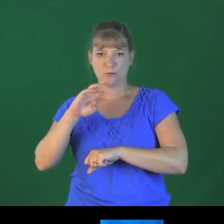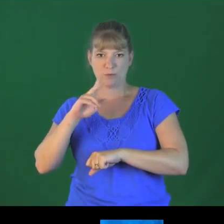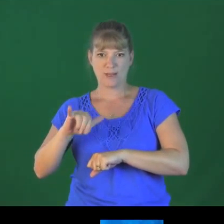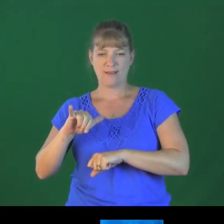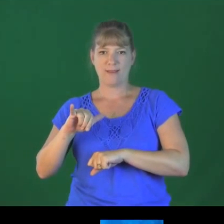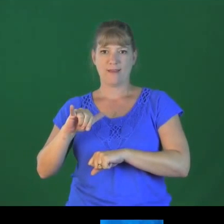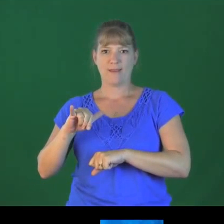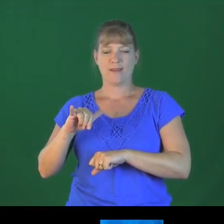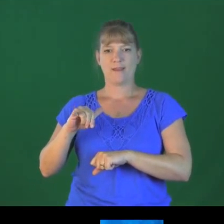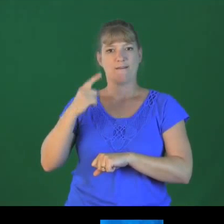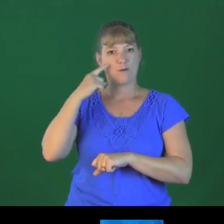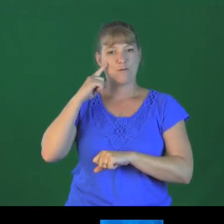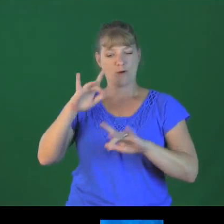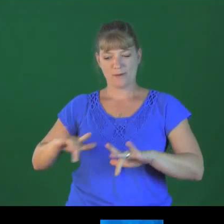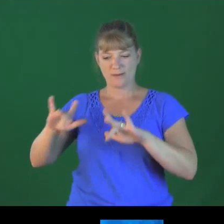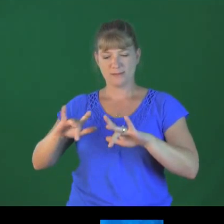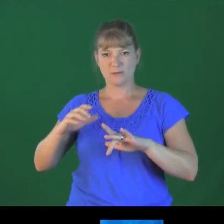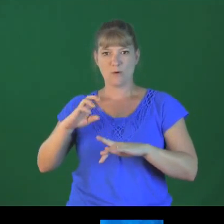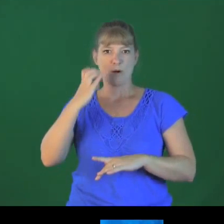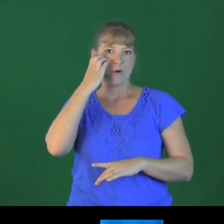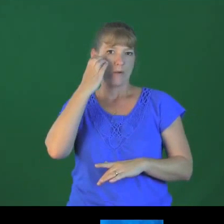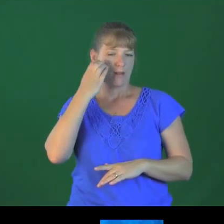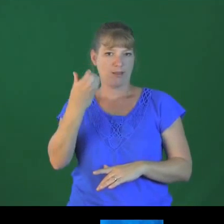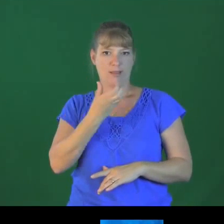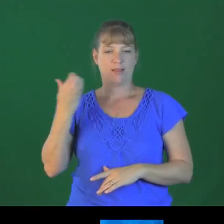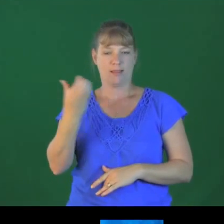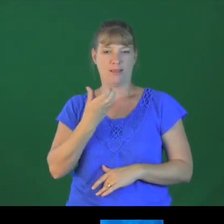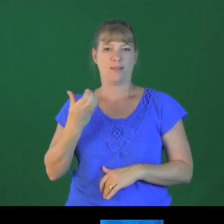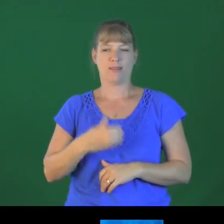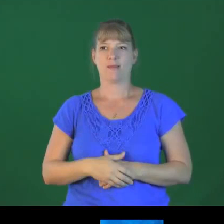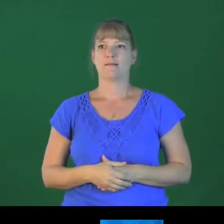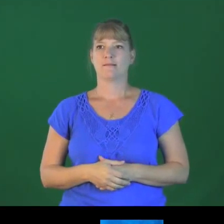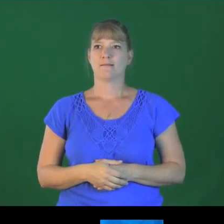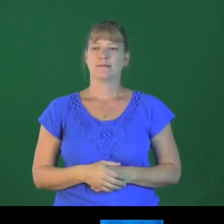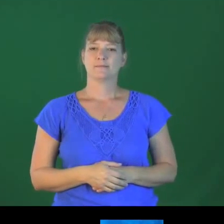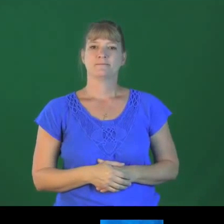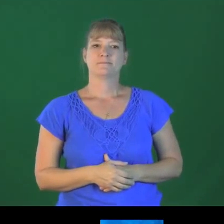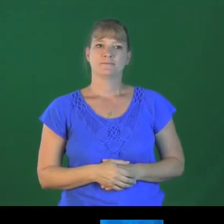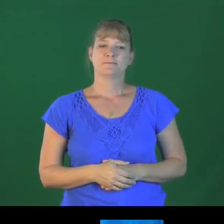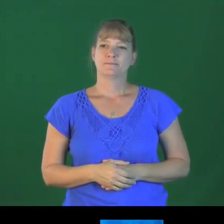for your PC or mobile device.